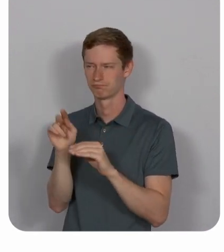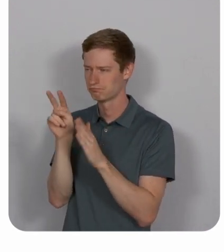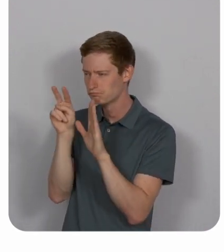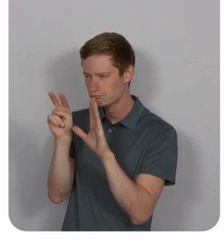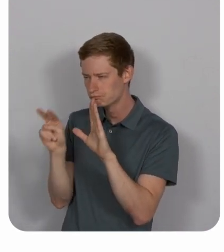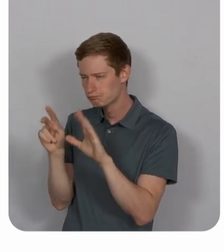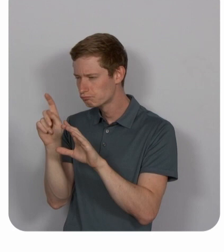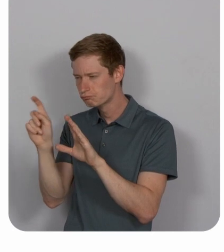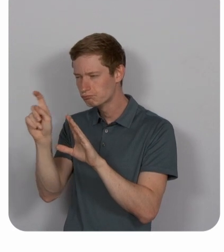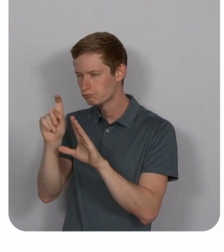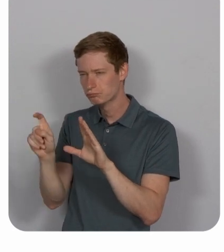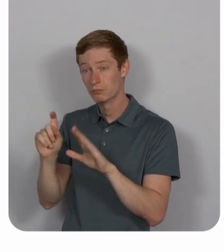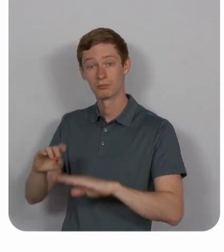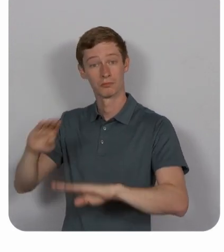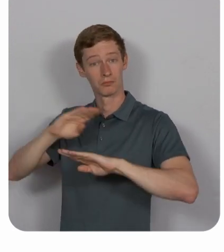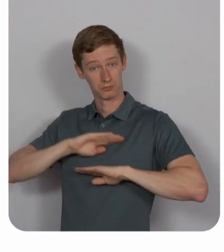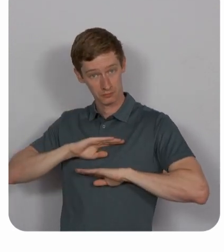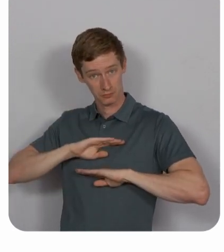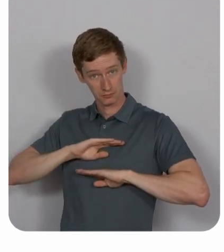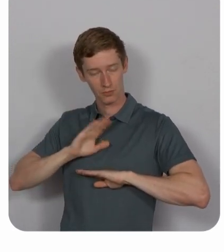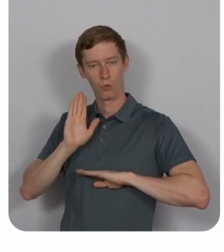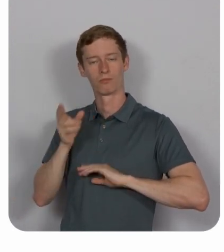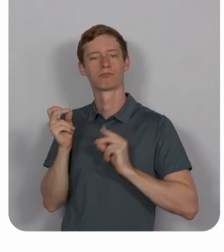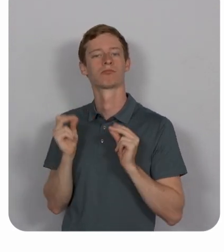we press “stop recording” and it’ll generate the Sidekick commands.